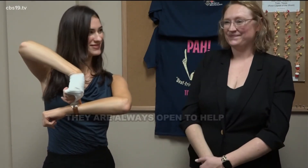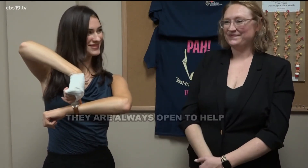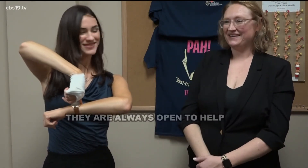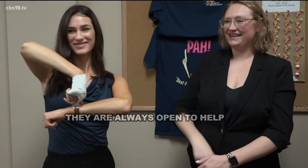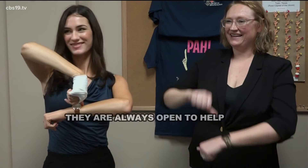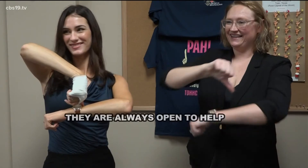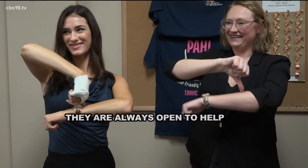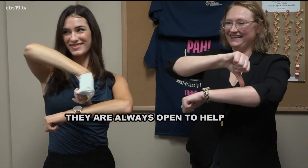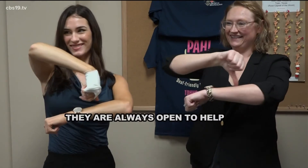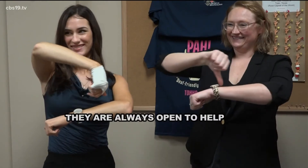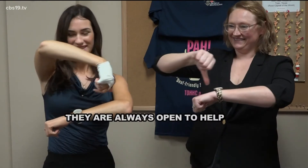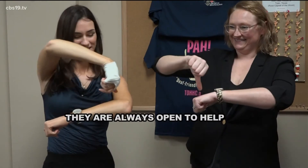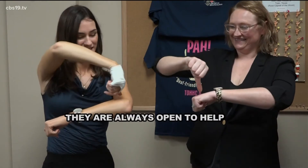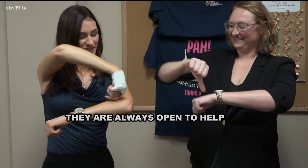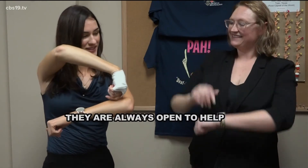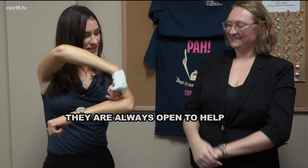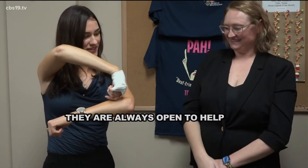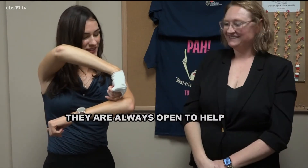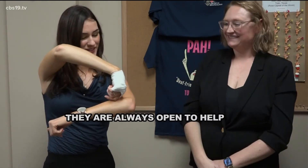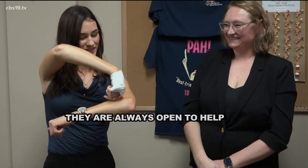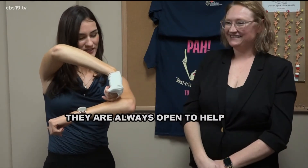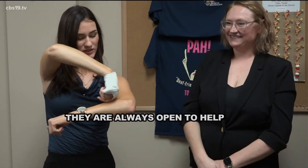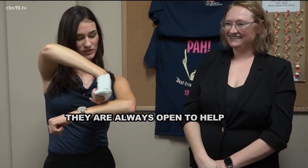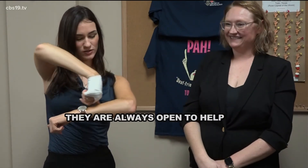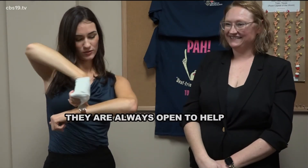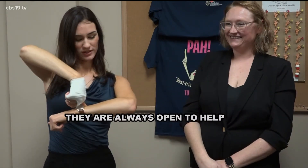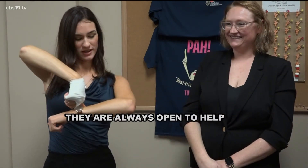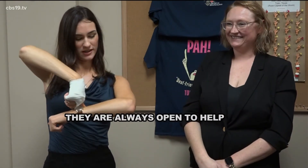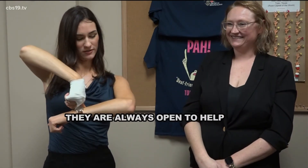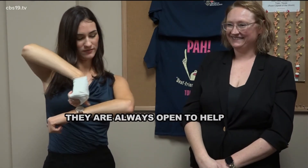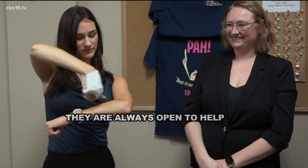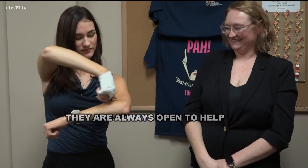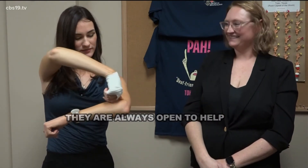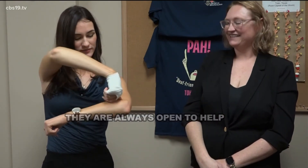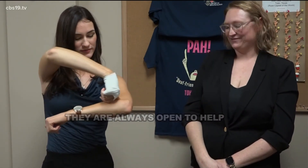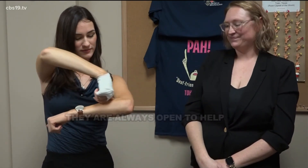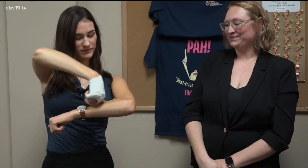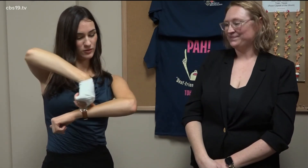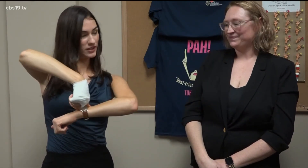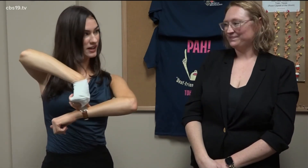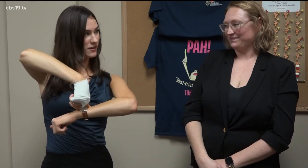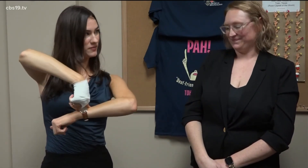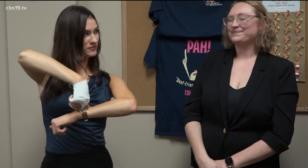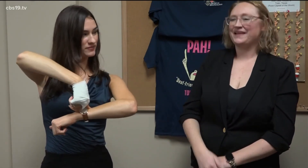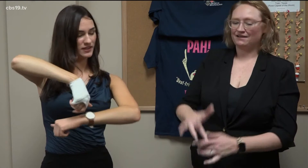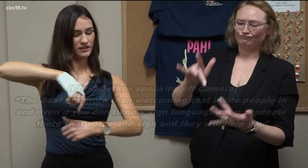They are always open to help. Tornado. The